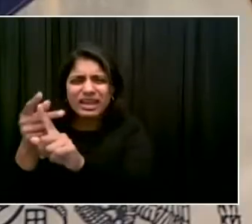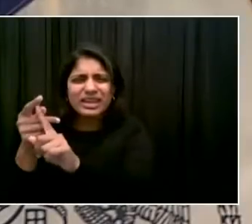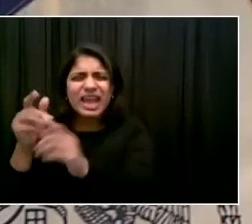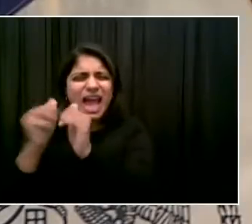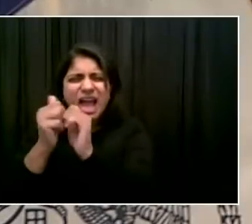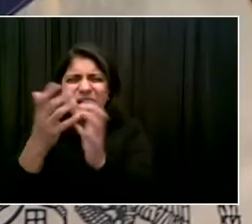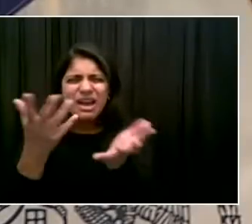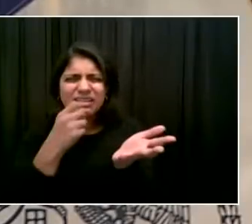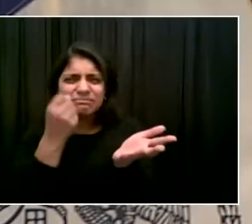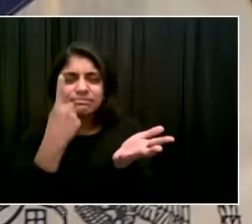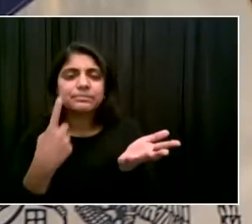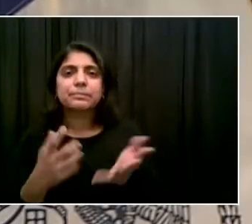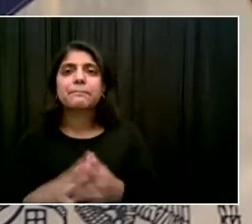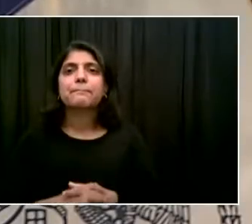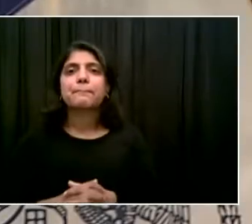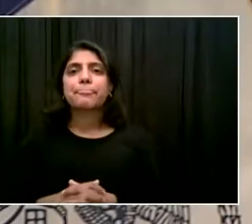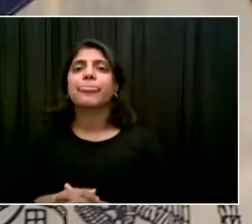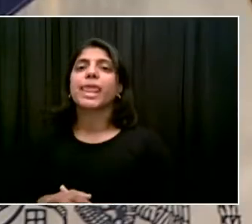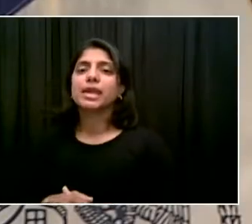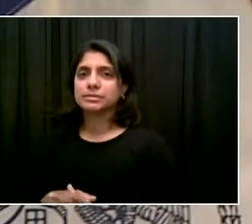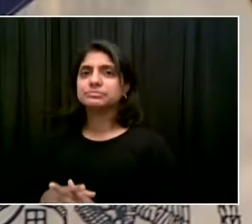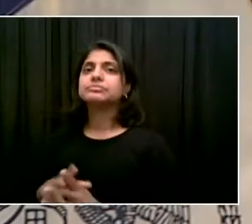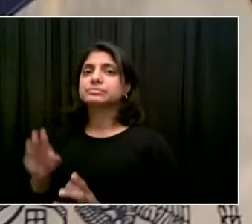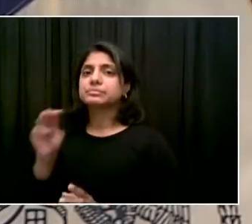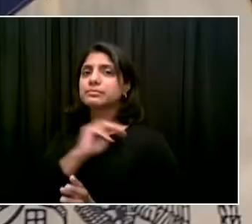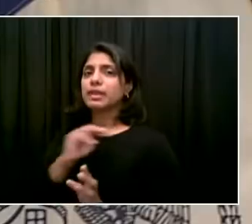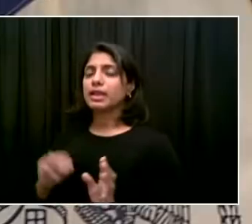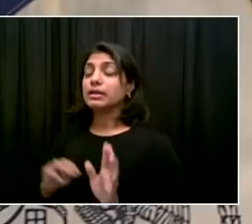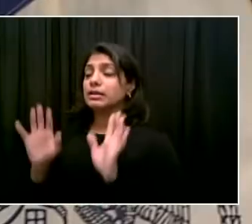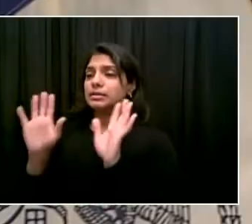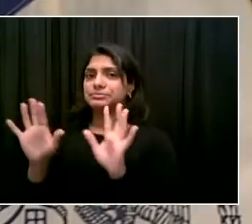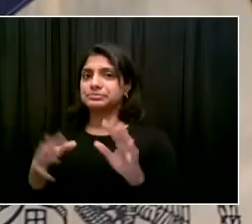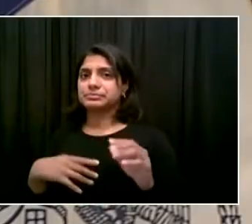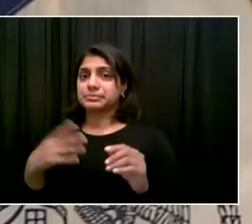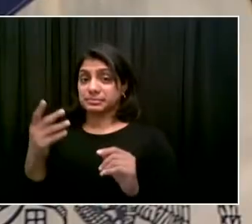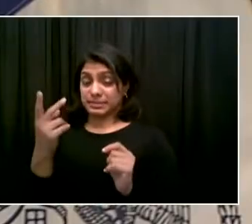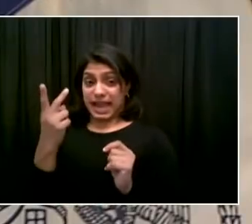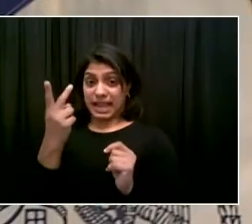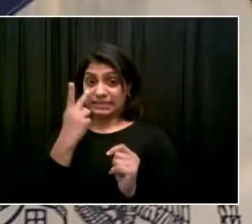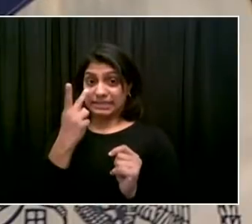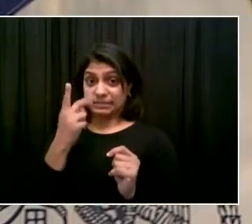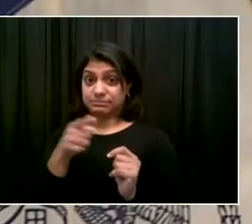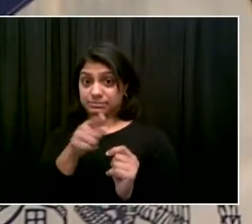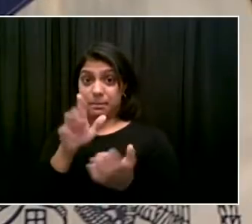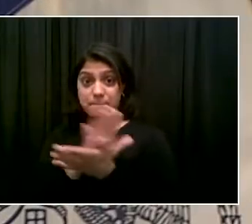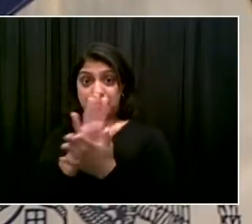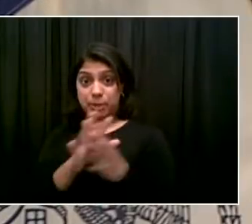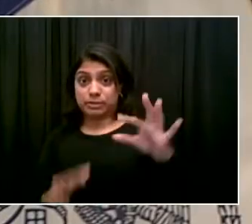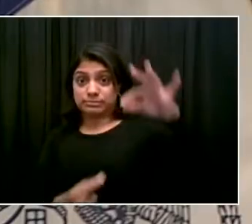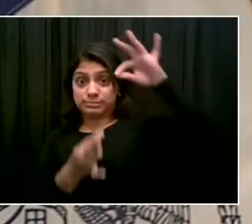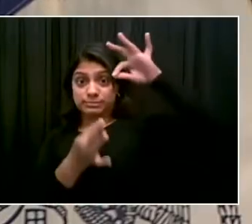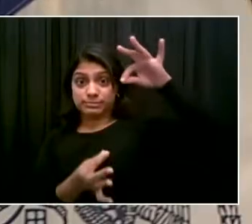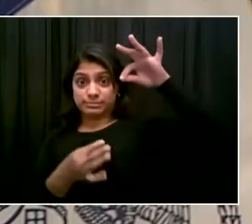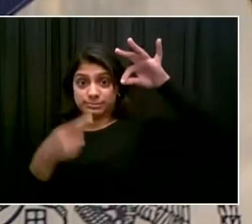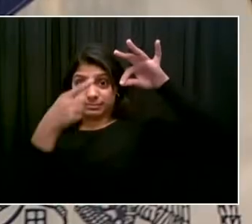LET ME JUST SAY AGAIN, I HVEA EVRIEWED IT CAREFULLY MYSELF